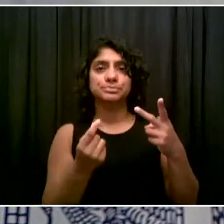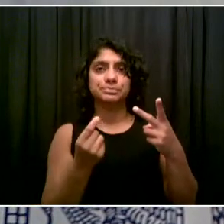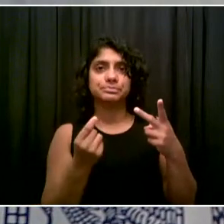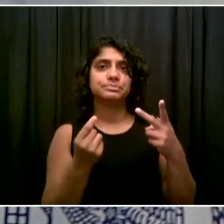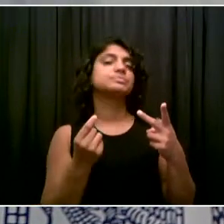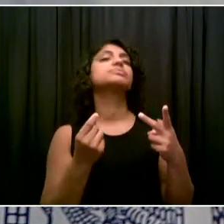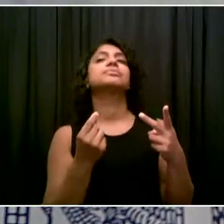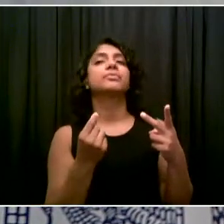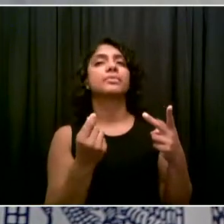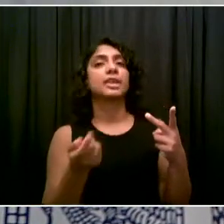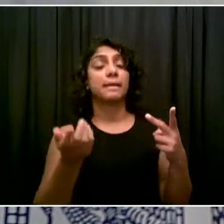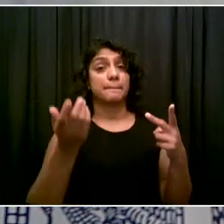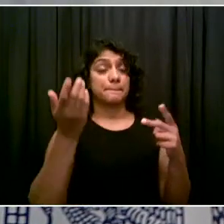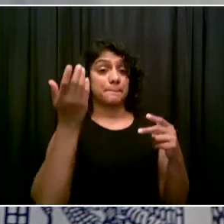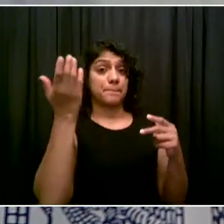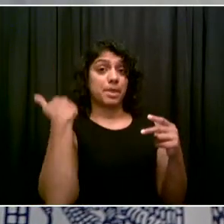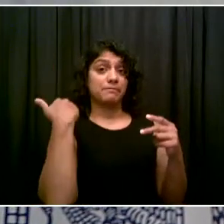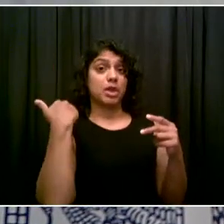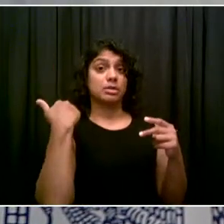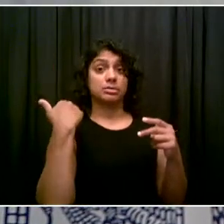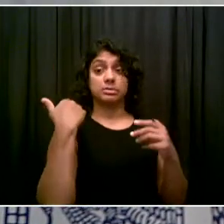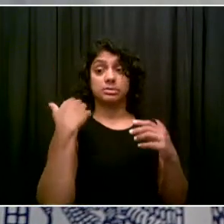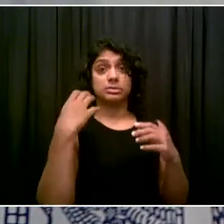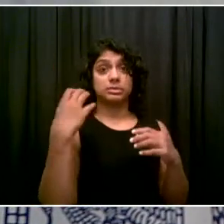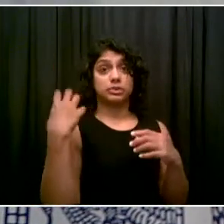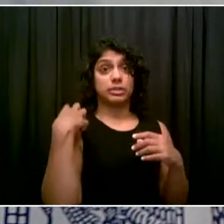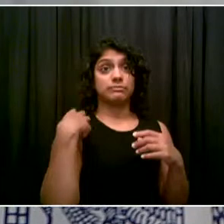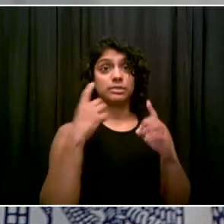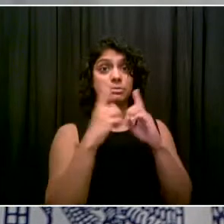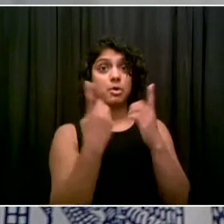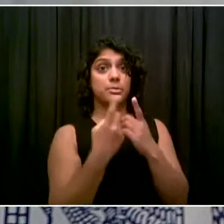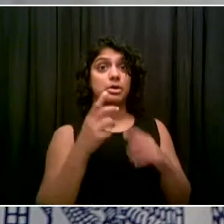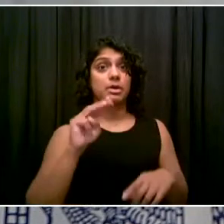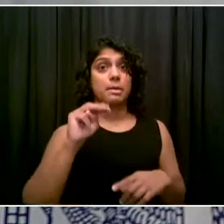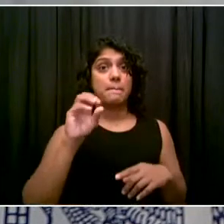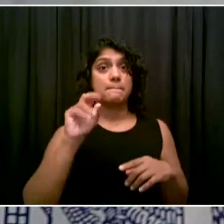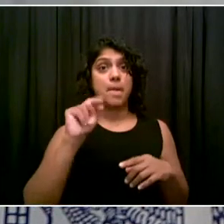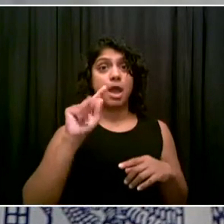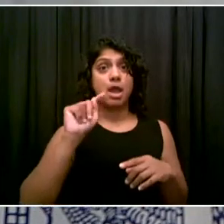ANOTHER QUESTION I WOULD LIKE TO ASK, YOU BROUGHT HTE FORMER CHIEF